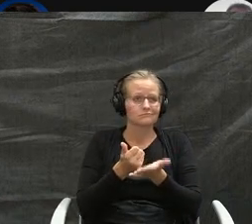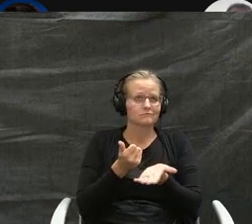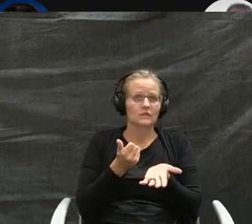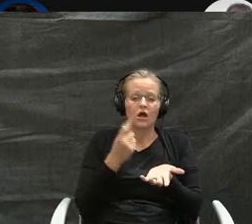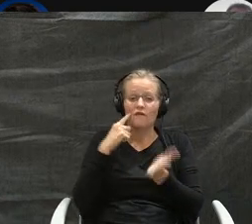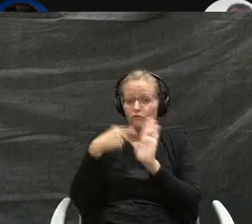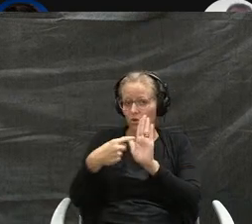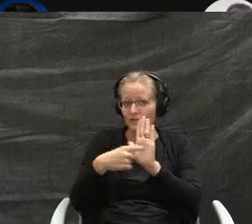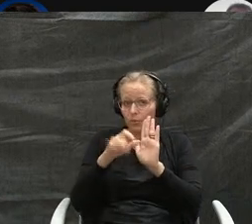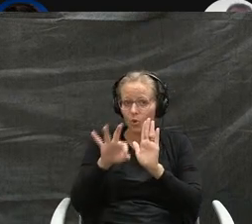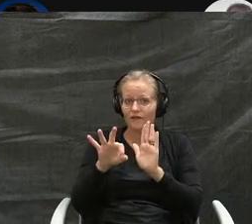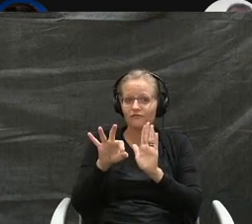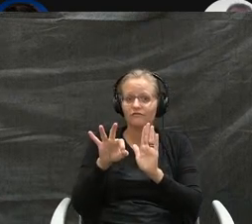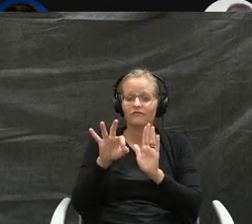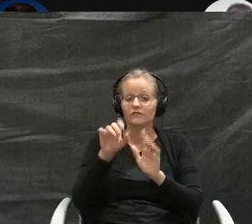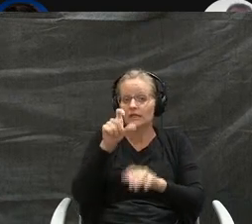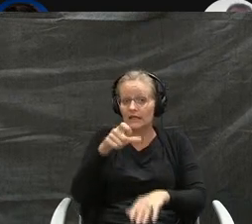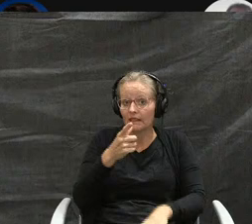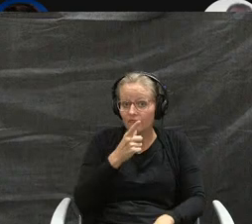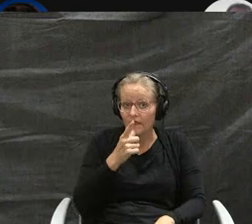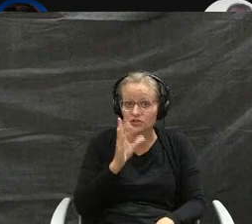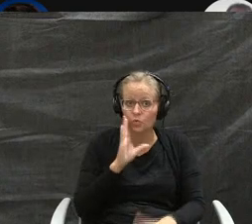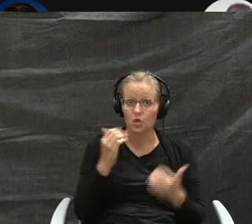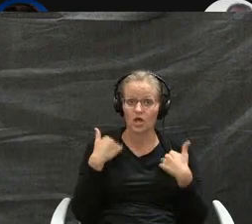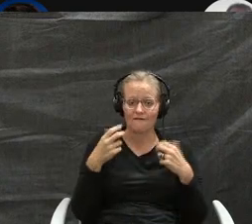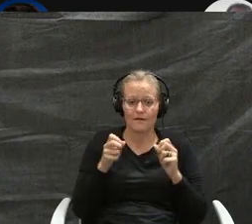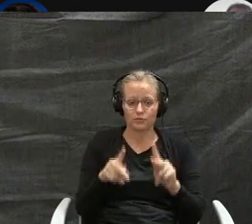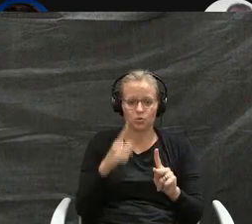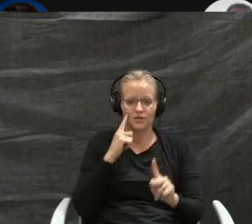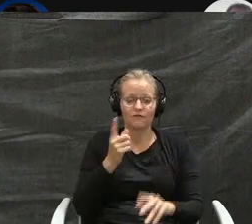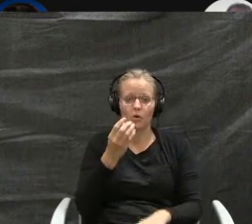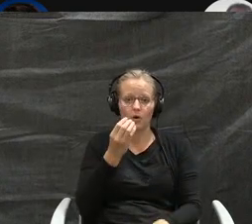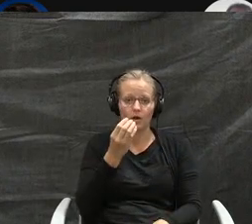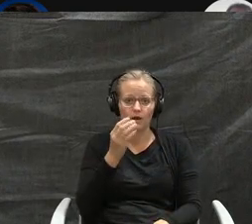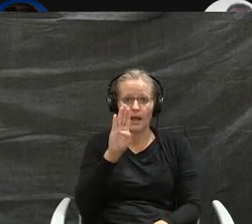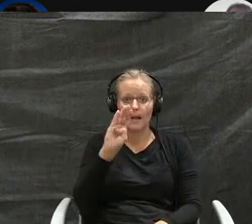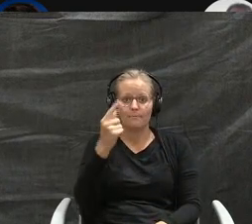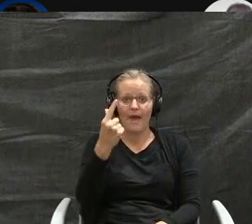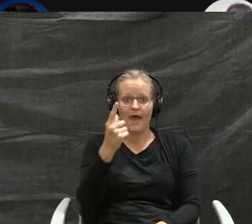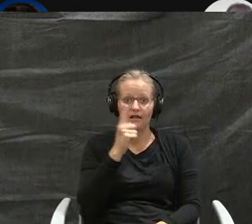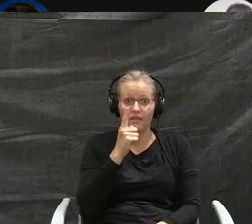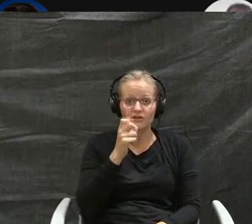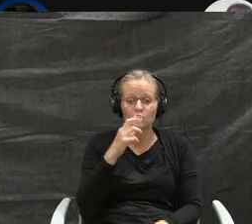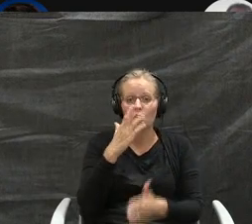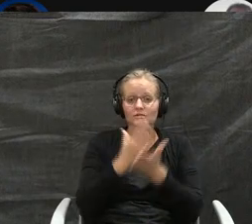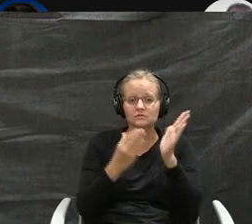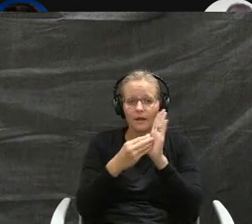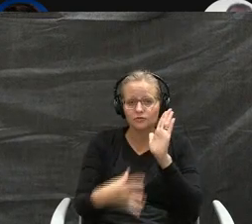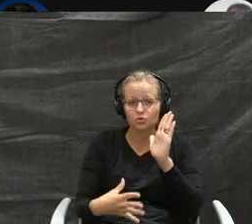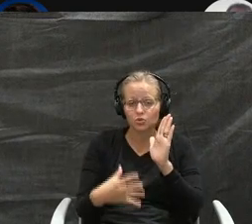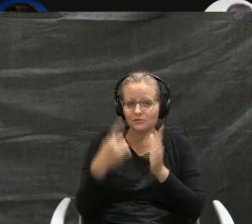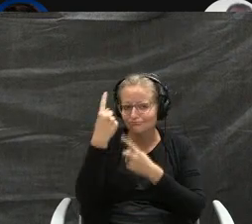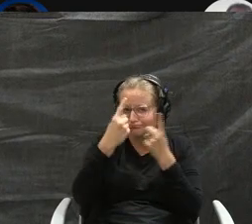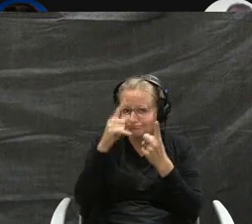Needing lunch, there would be opportunity for a bag lunch. I'm screwed and some students are one night there would be banana